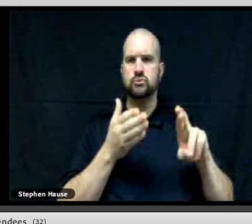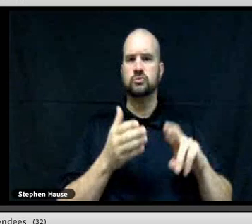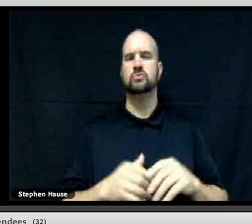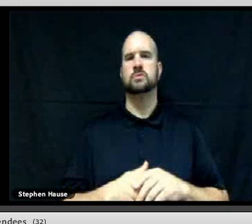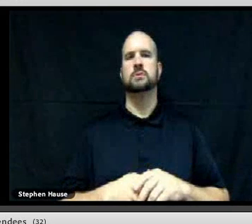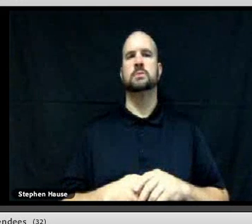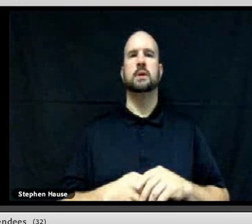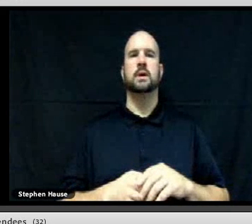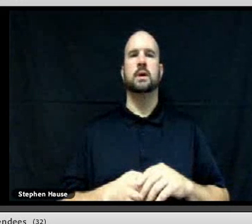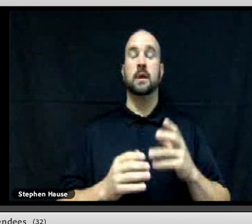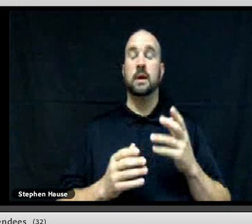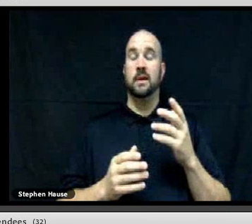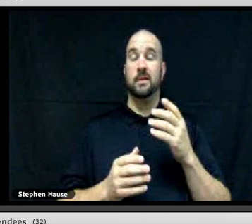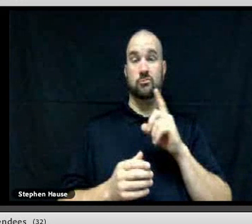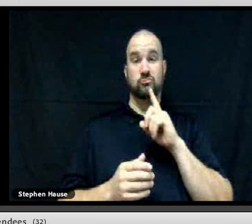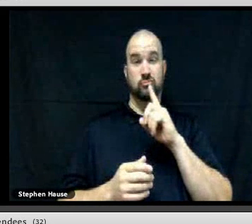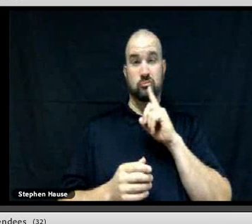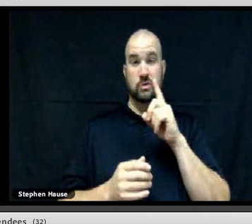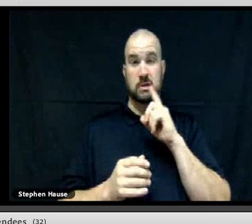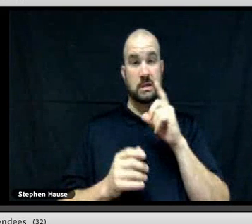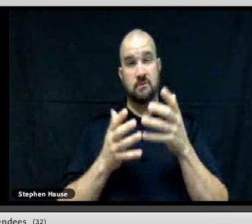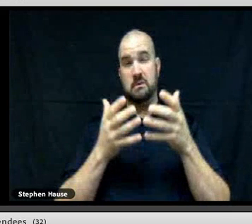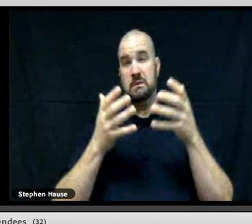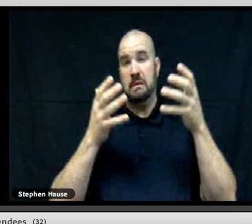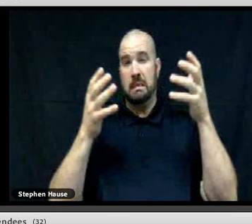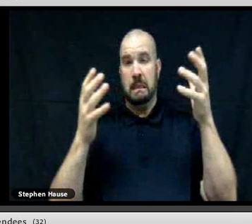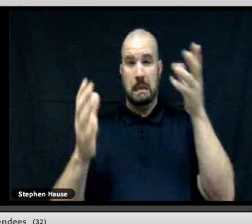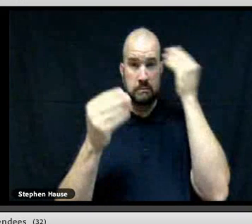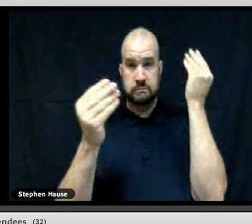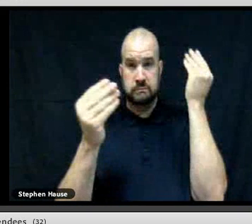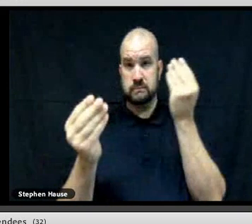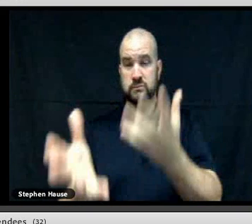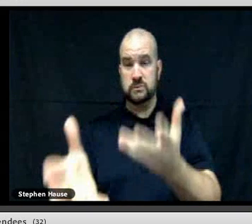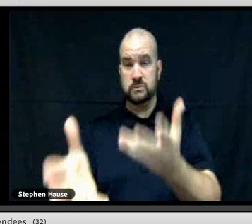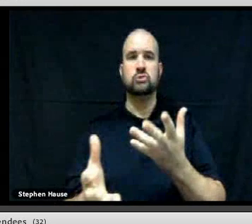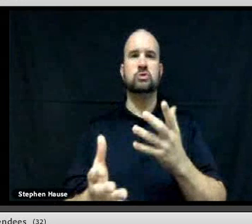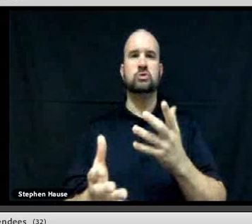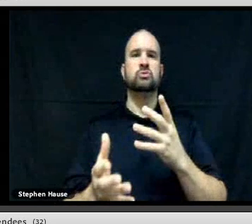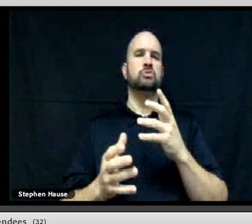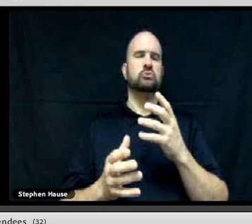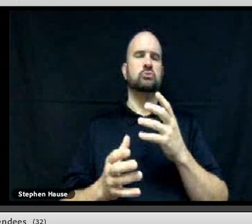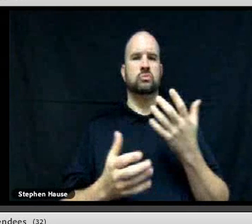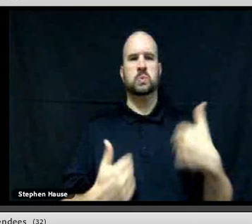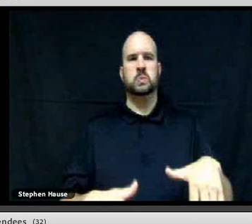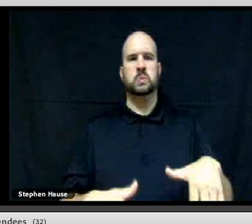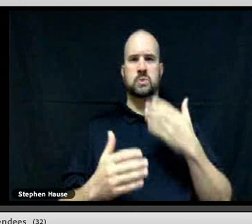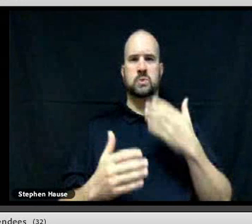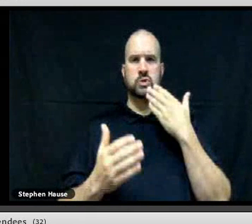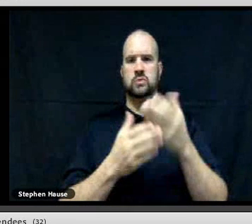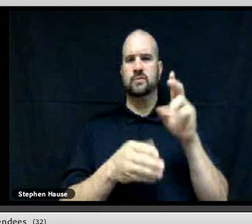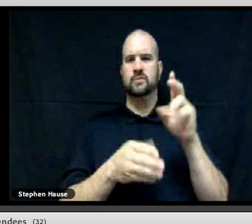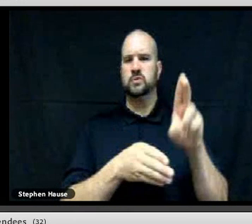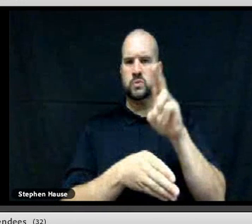Um, and they're pretty comprehensive and I'll show you how to make the most of the resources they provide for each type of research